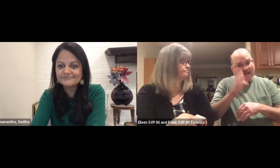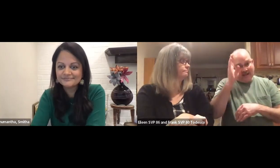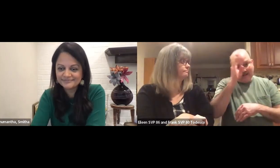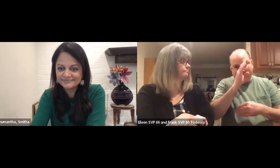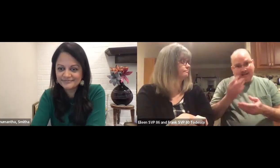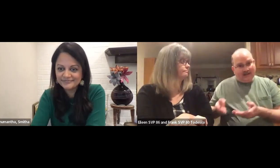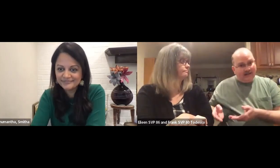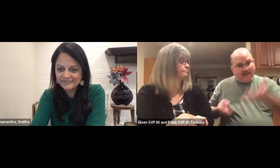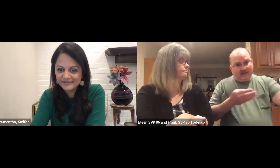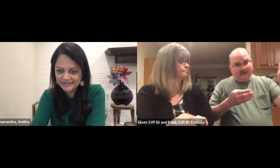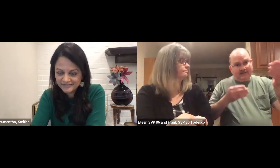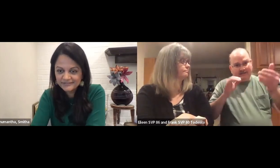The medicine definitely did help...